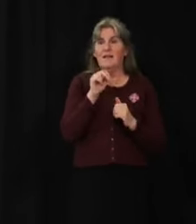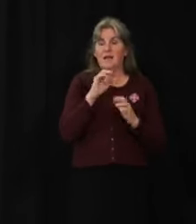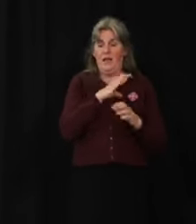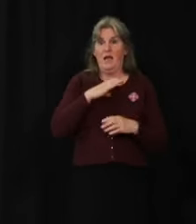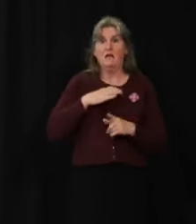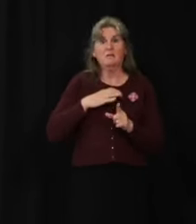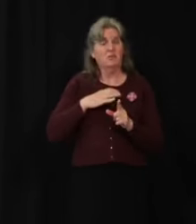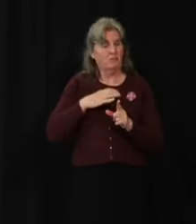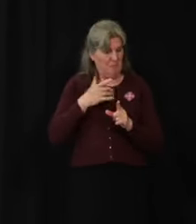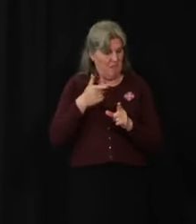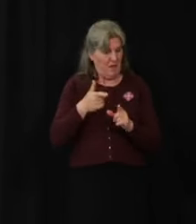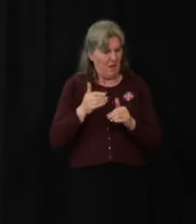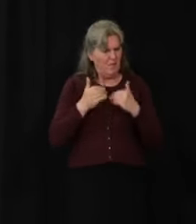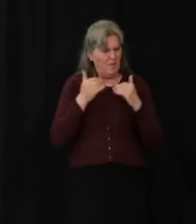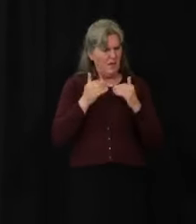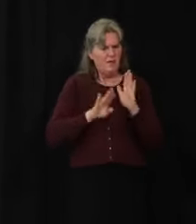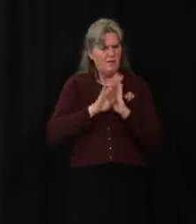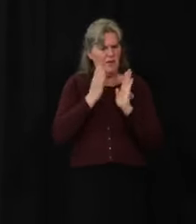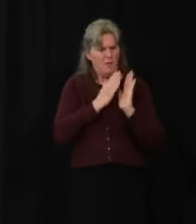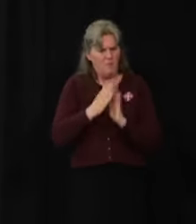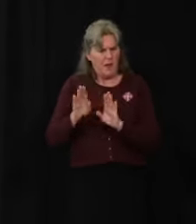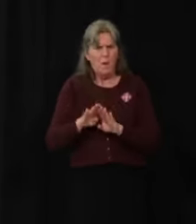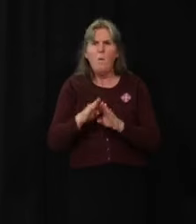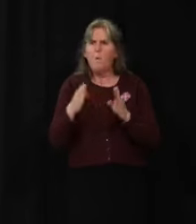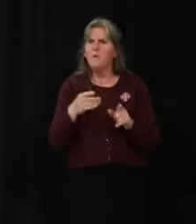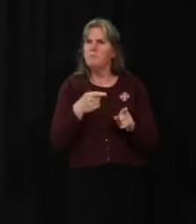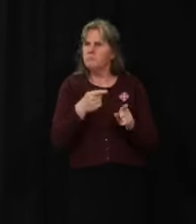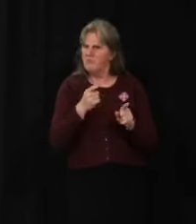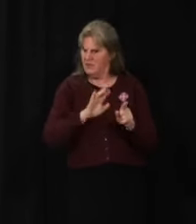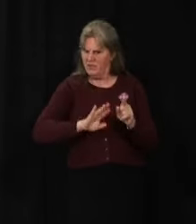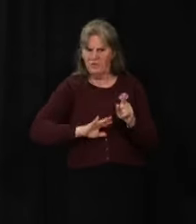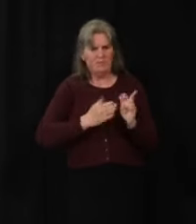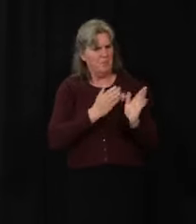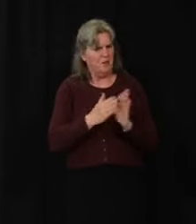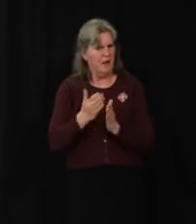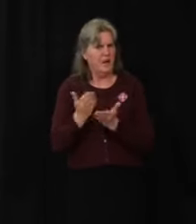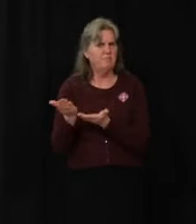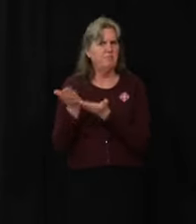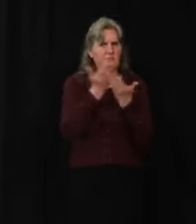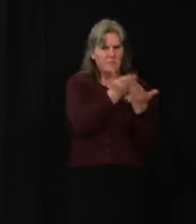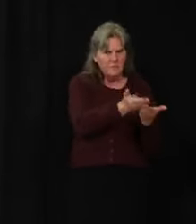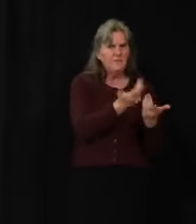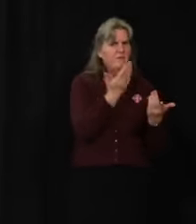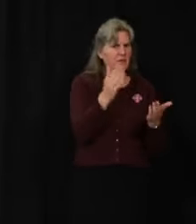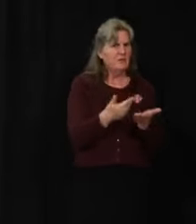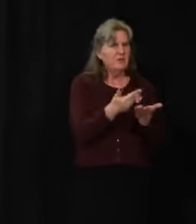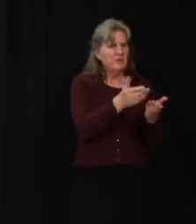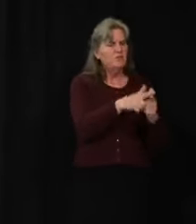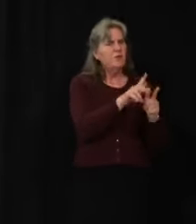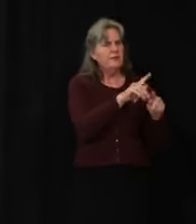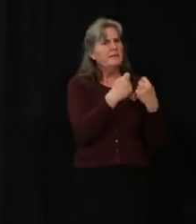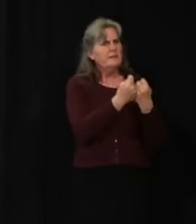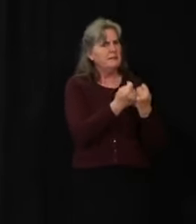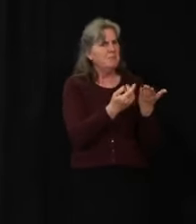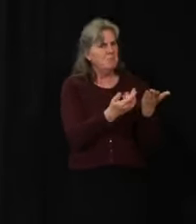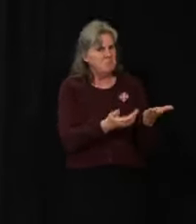time, we will get more COVID cases. As long as we are able to maintain that containment phase,